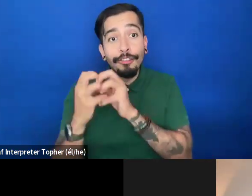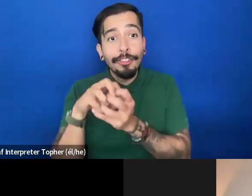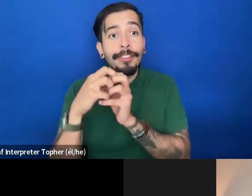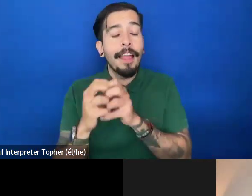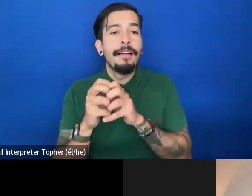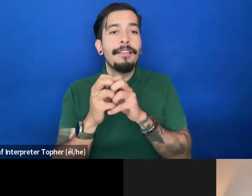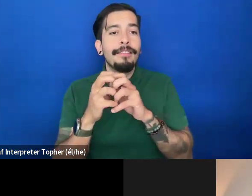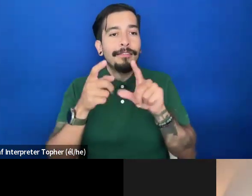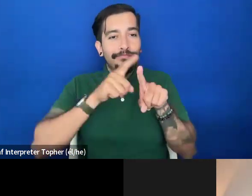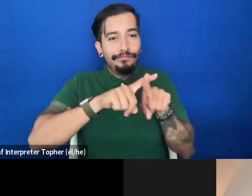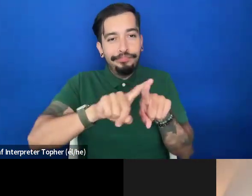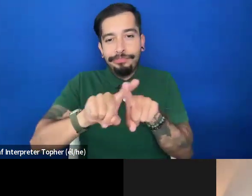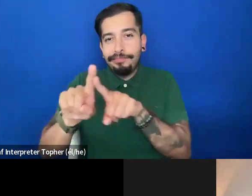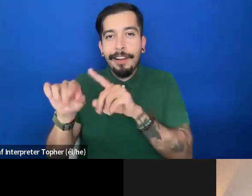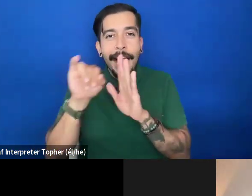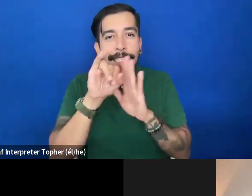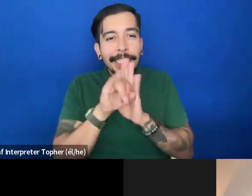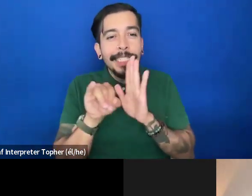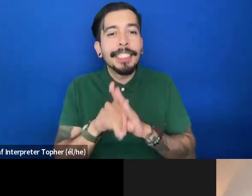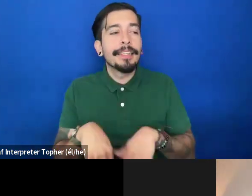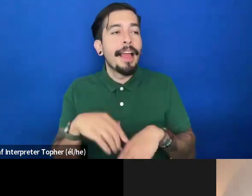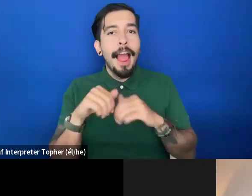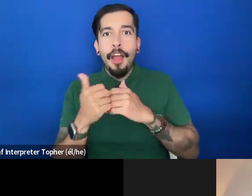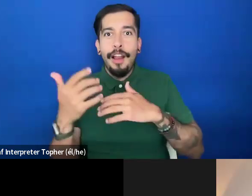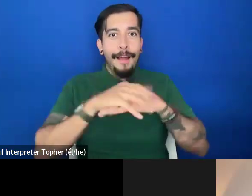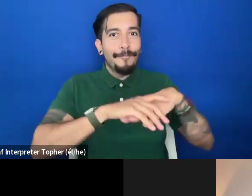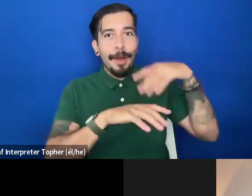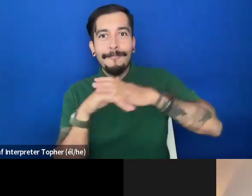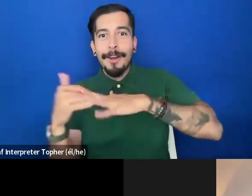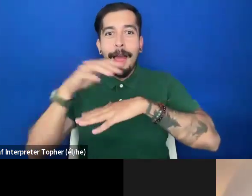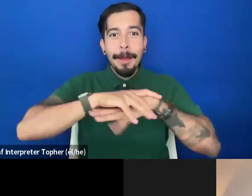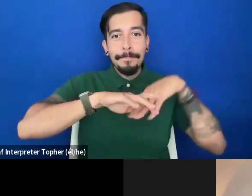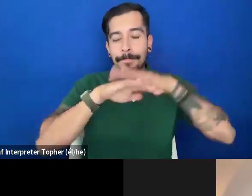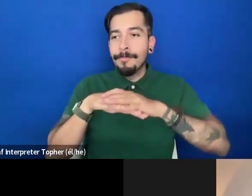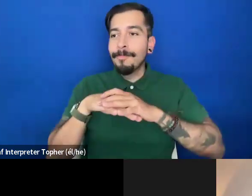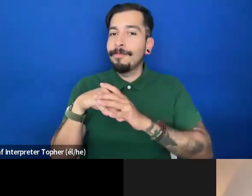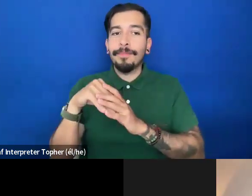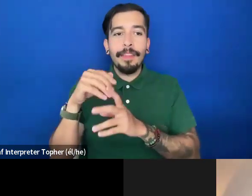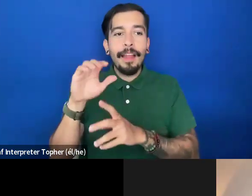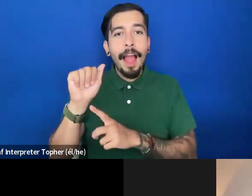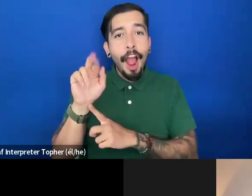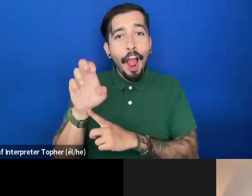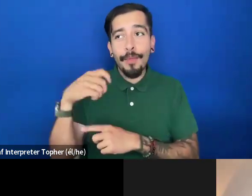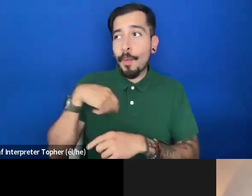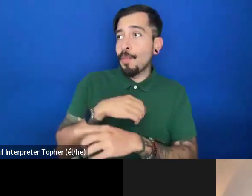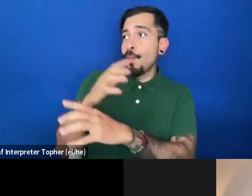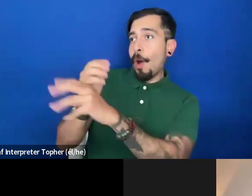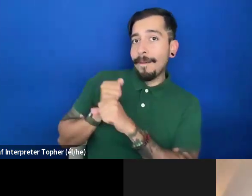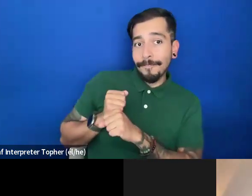the care that we receive, depending on what identities are being seen or identified by the non-disabled world,